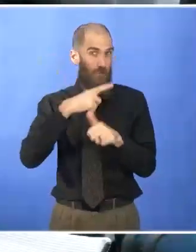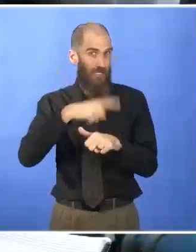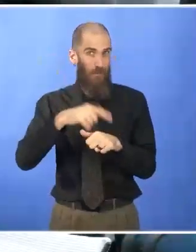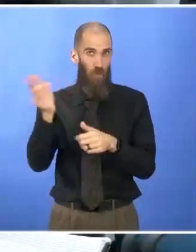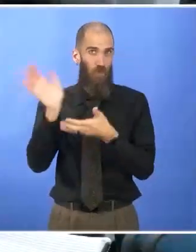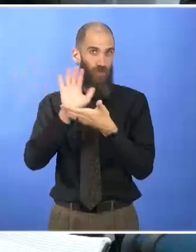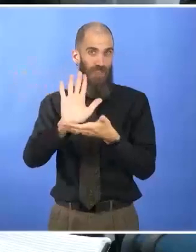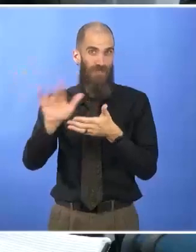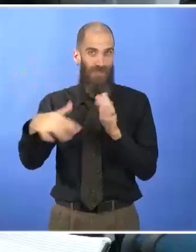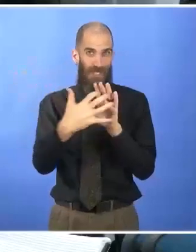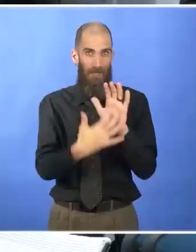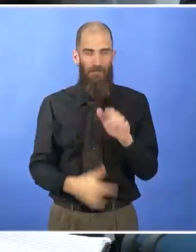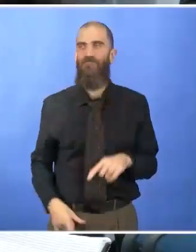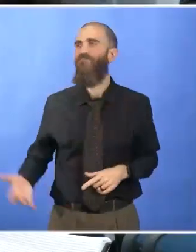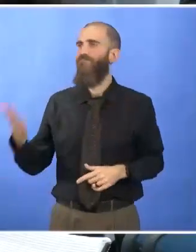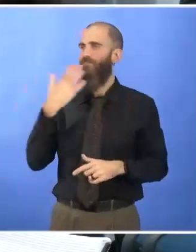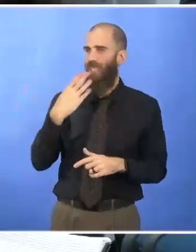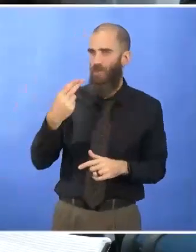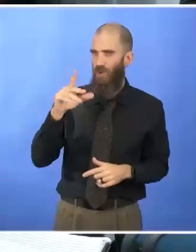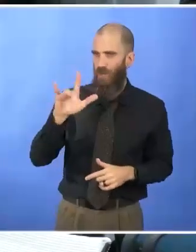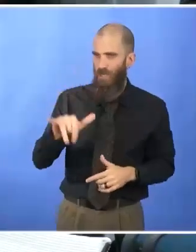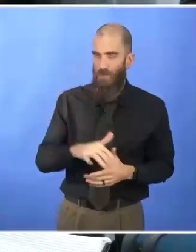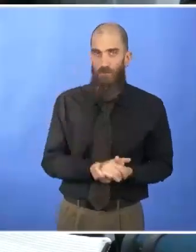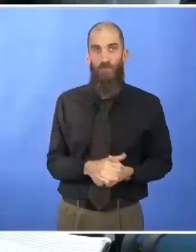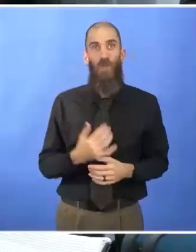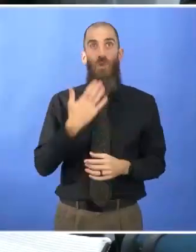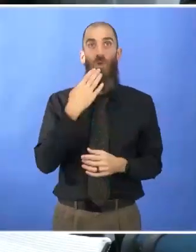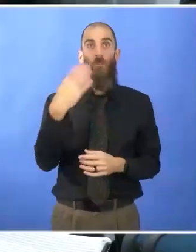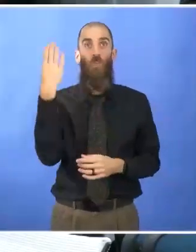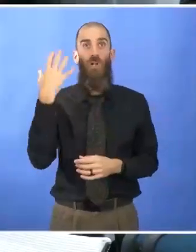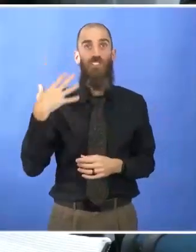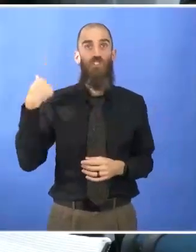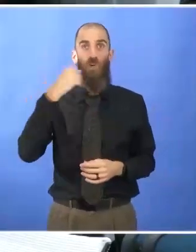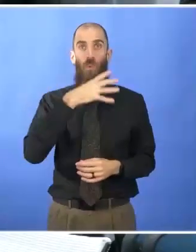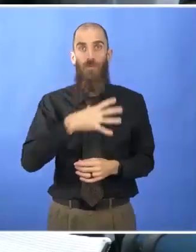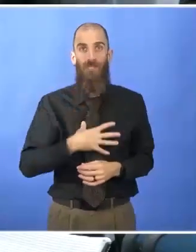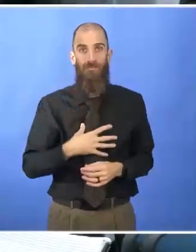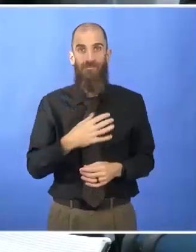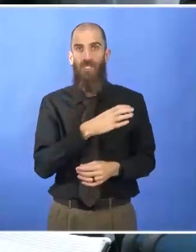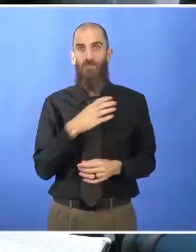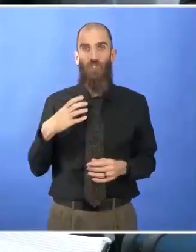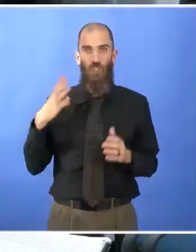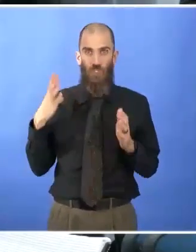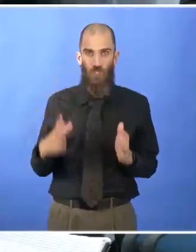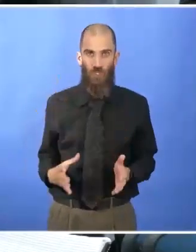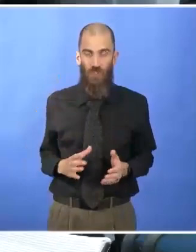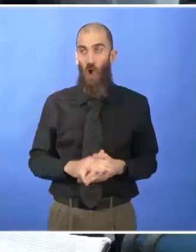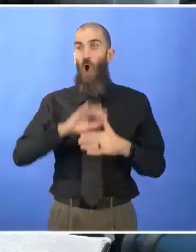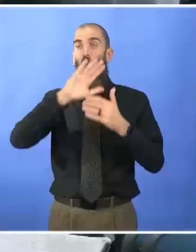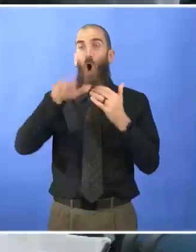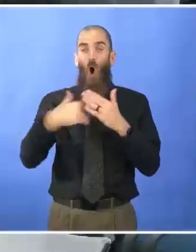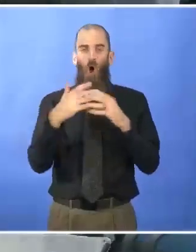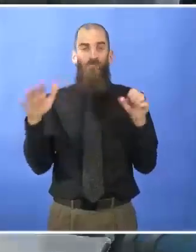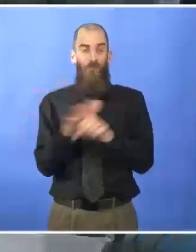COMMISSIONERS, AND GOOD MORNING. ALL STATIONS WERE STATUTORILY